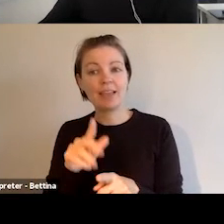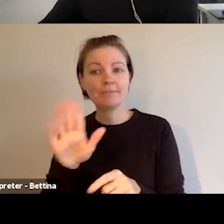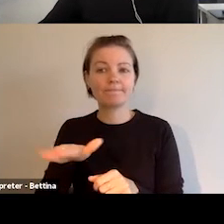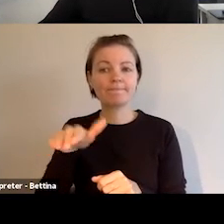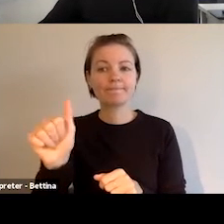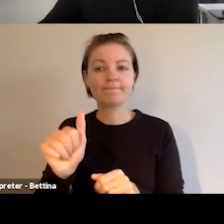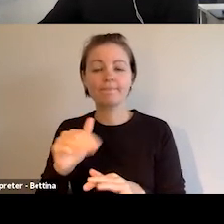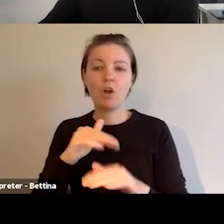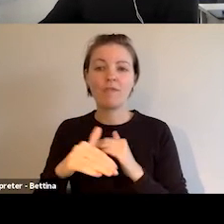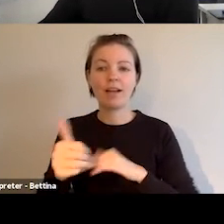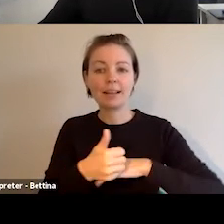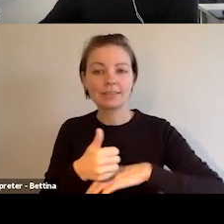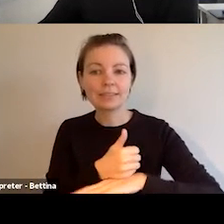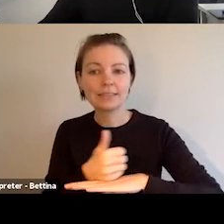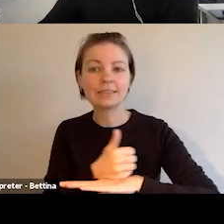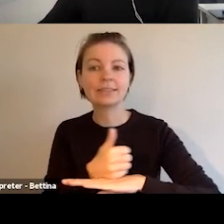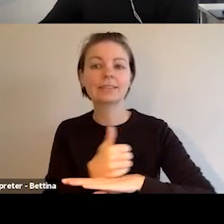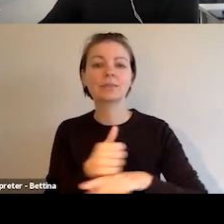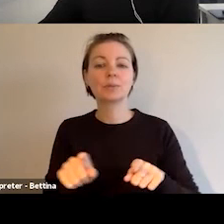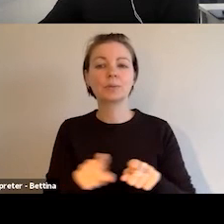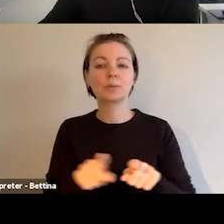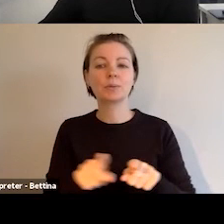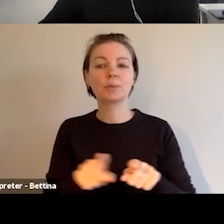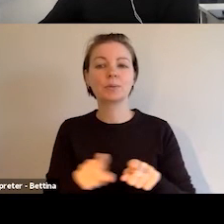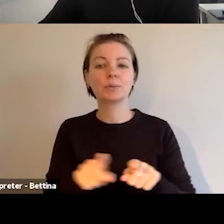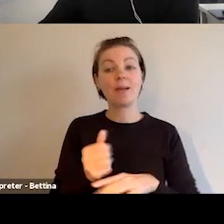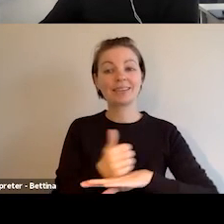We also have actors in their from our acting program as well.